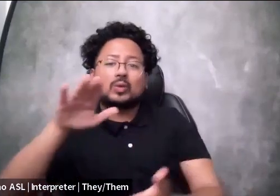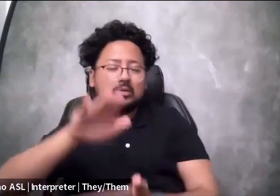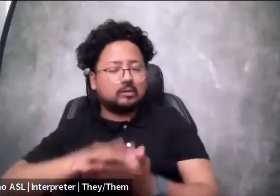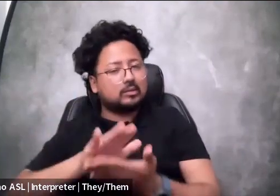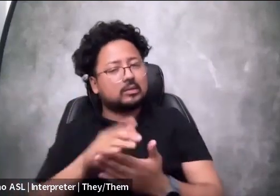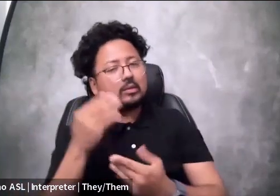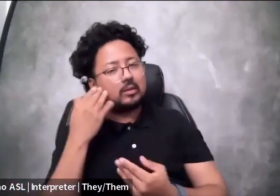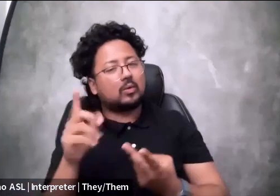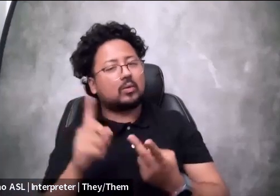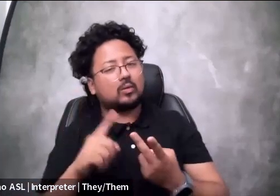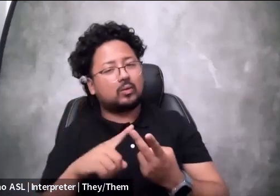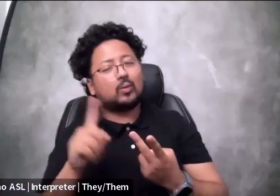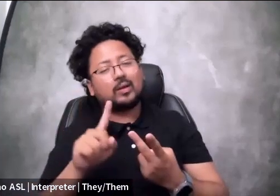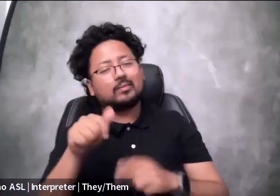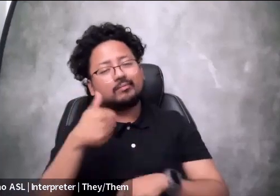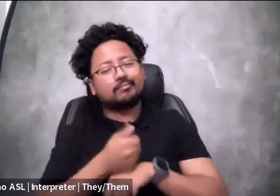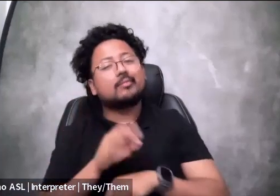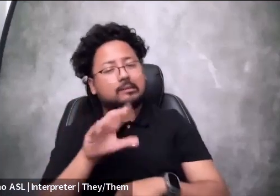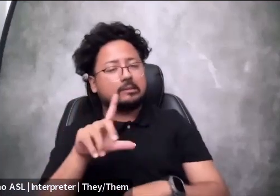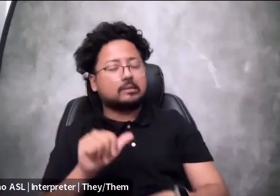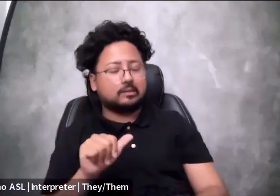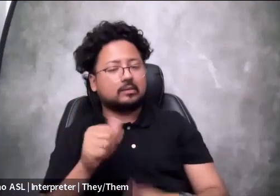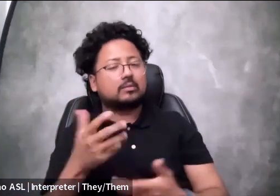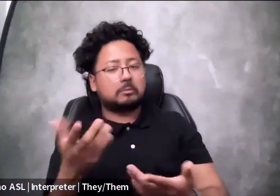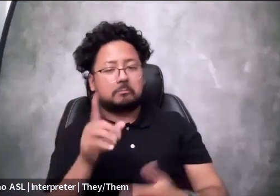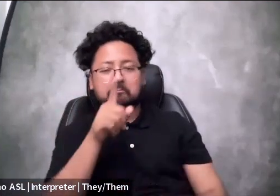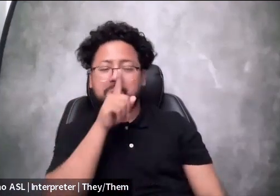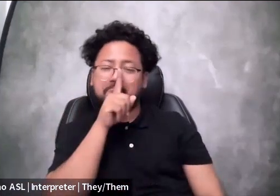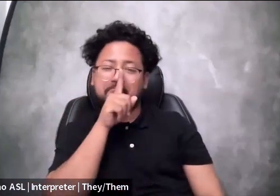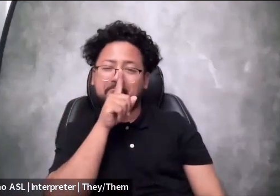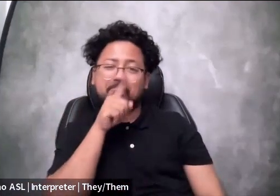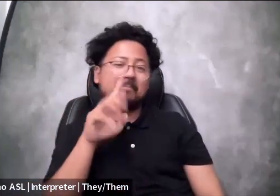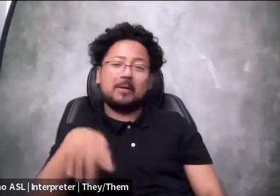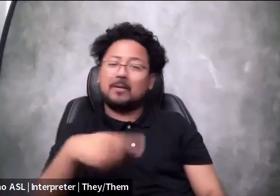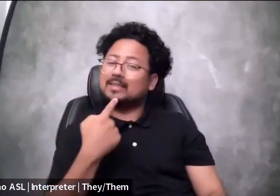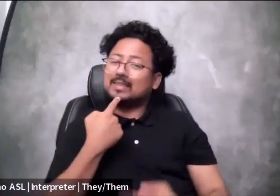they are based in Florida and that's all I'm going to say about them. They're very based in Florida.